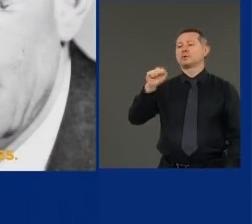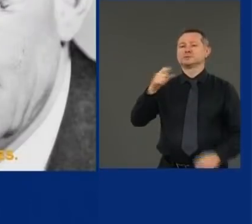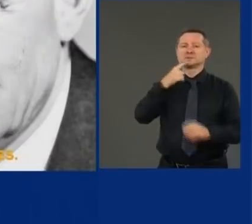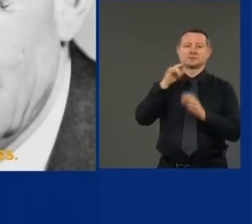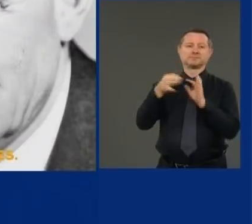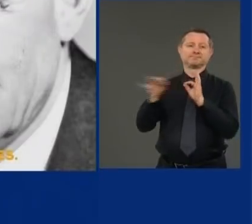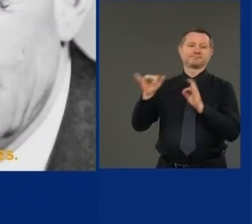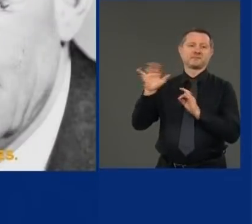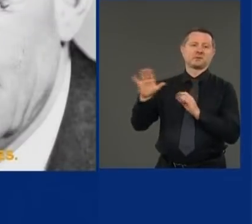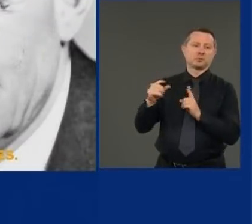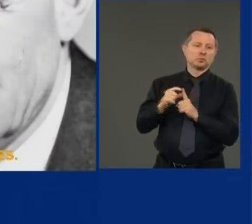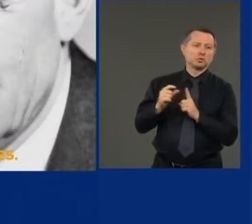A.J. PARKINSON SAID THAT. NO?